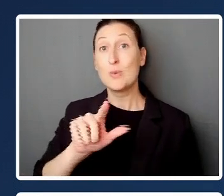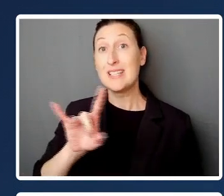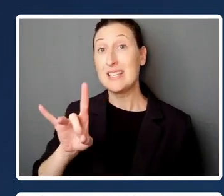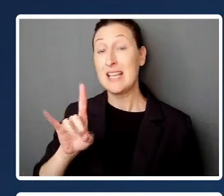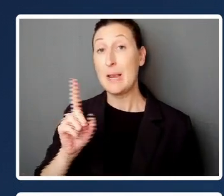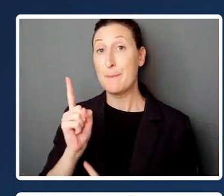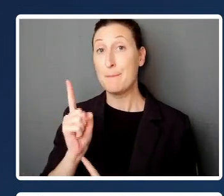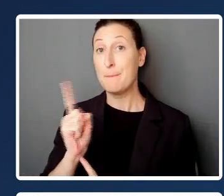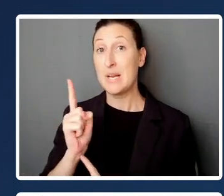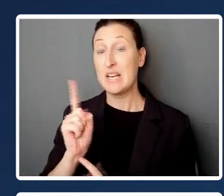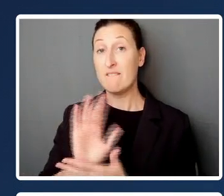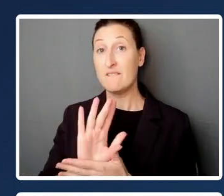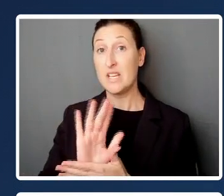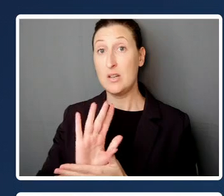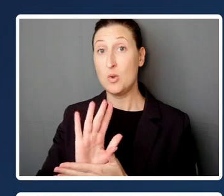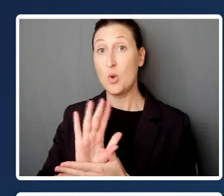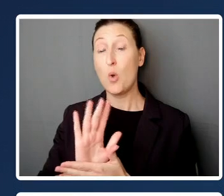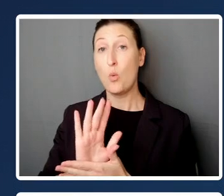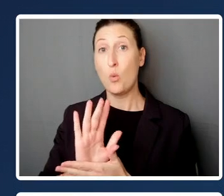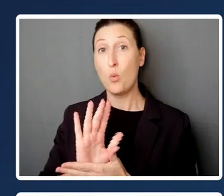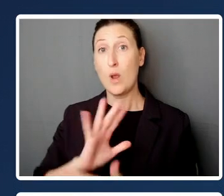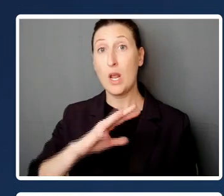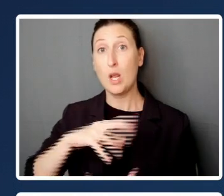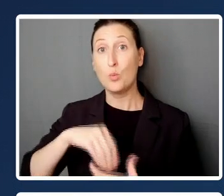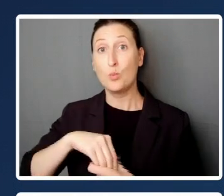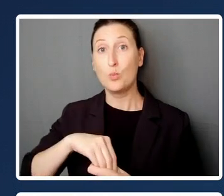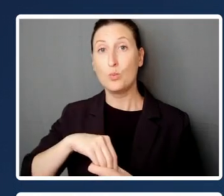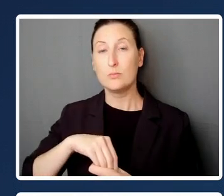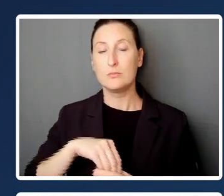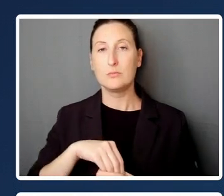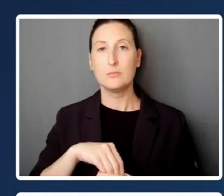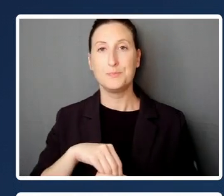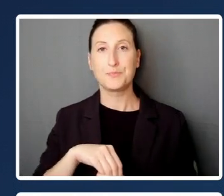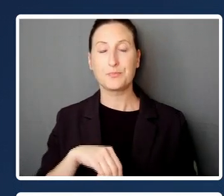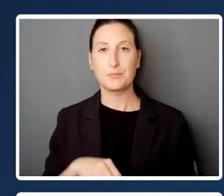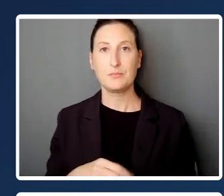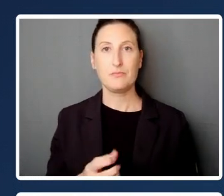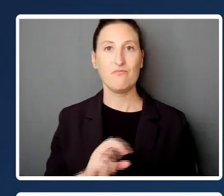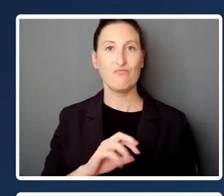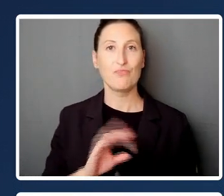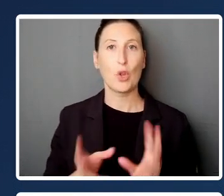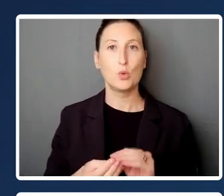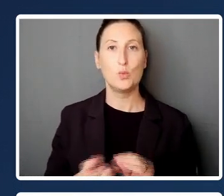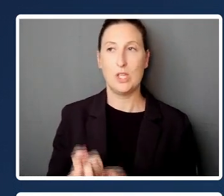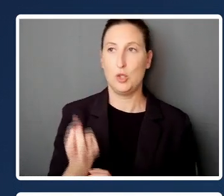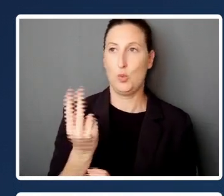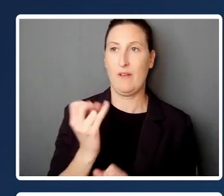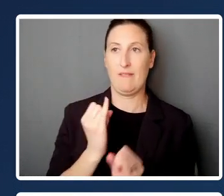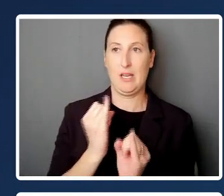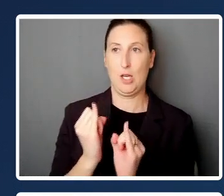that includes the 12 interviews conducted by our eight students.